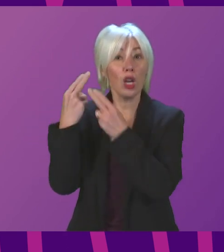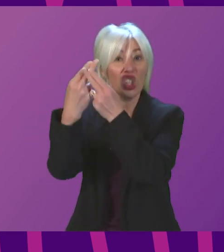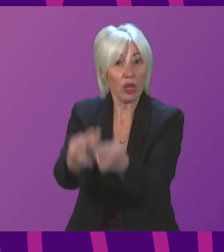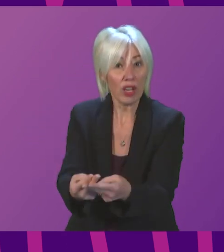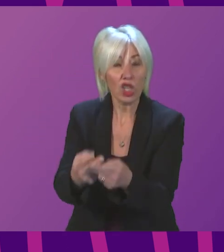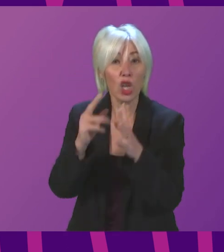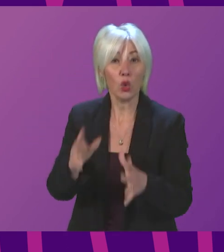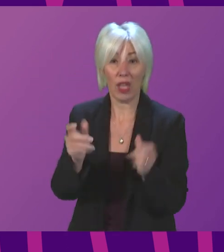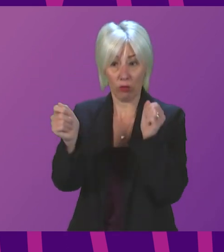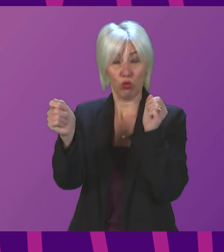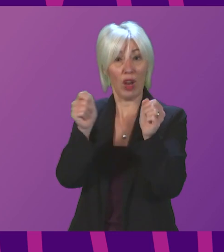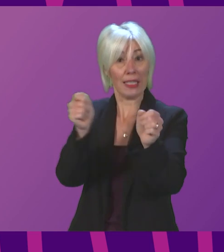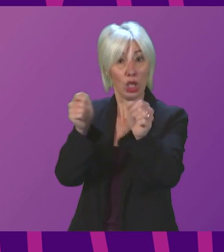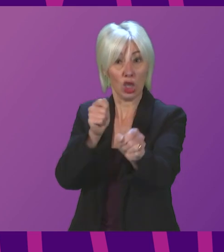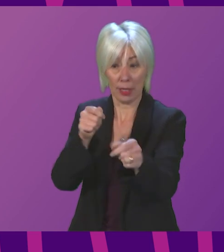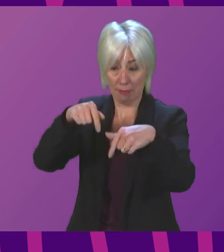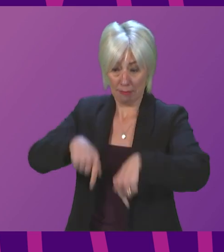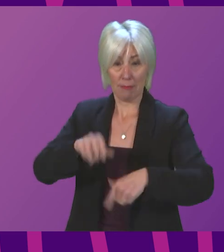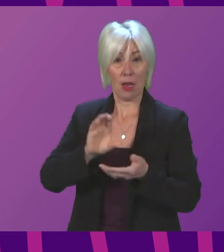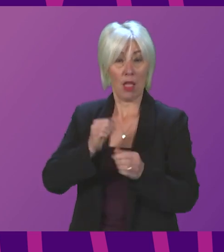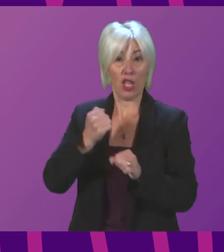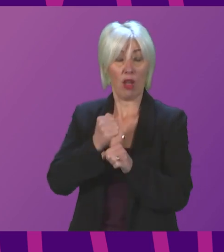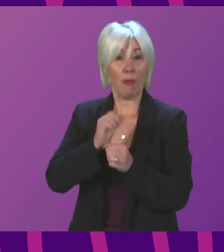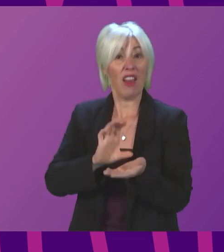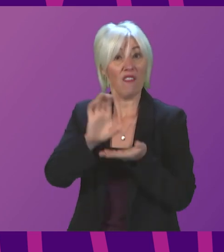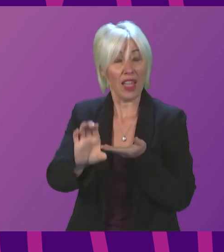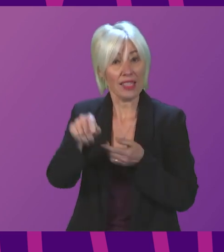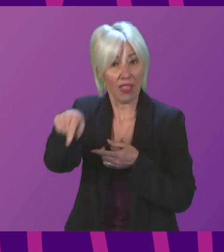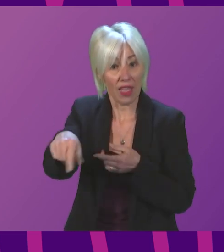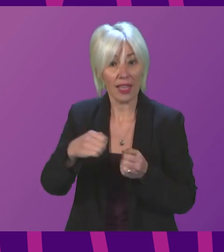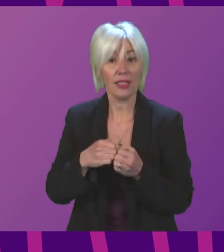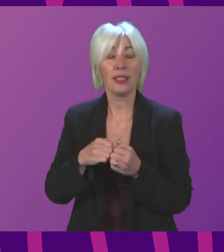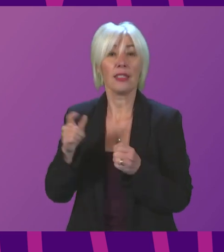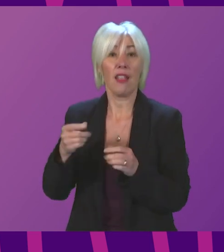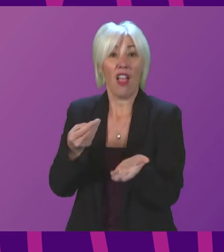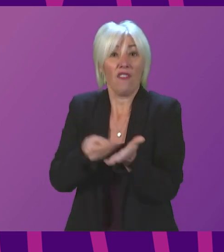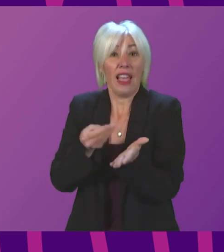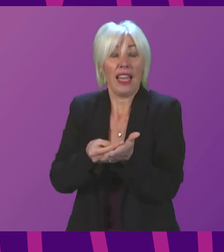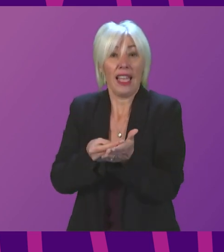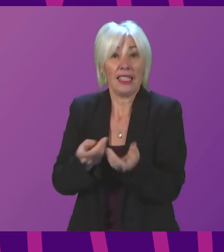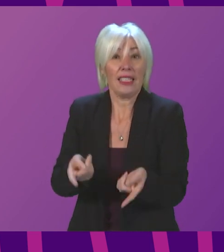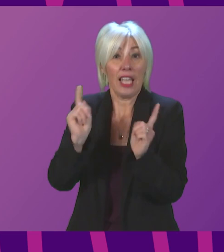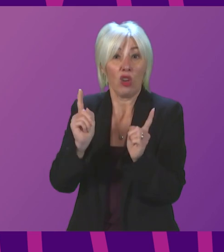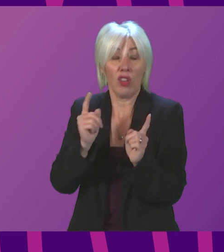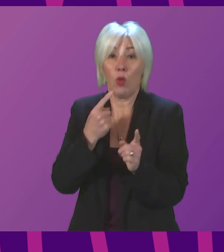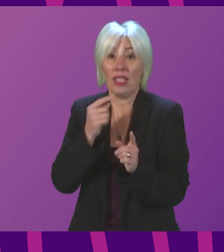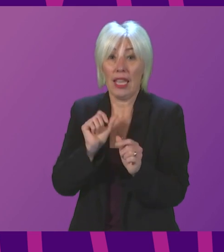which is what this Government is investing in. The Cabinet Secretary for Finance and the Economy will, in the budget later this afternoon, set out our next investments in